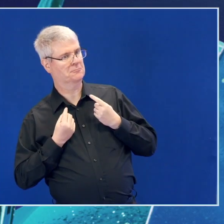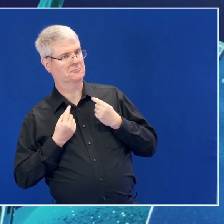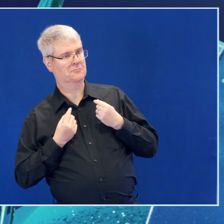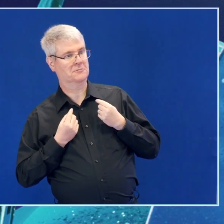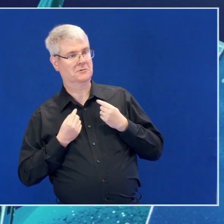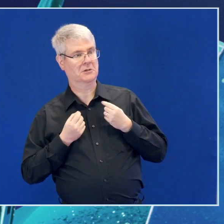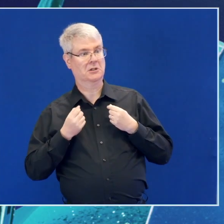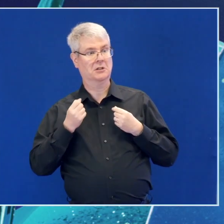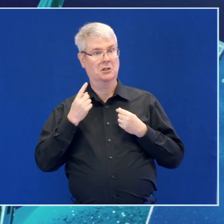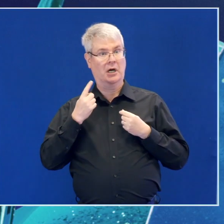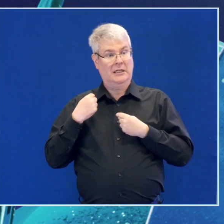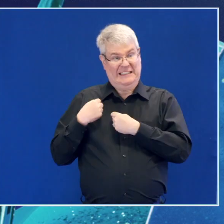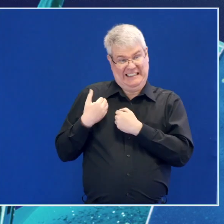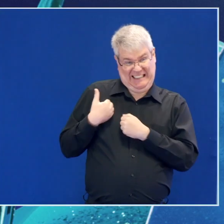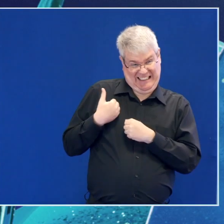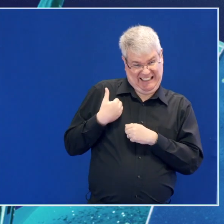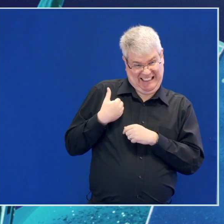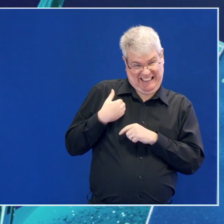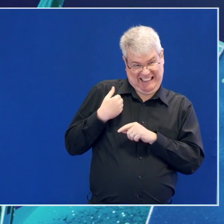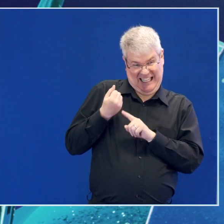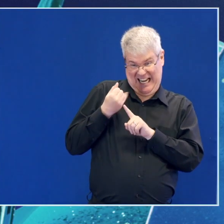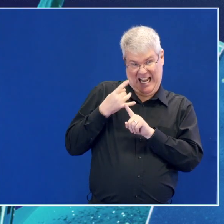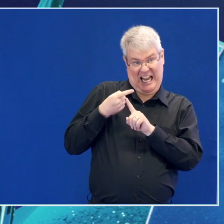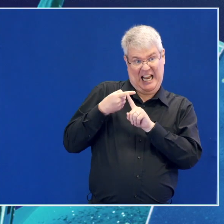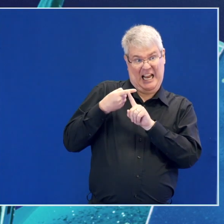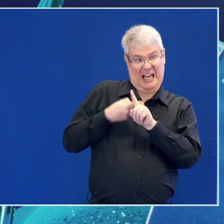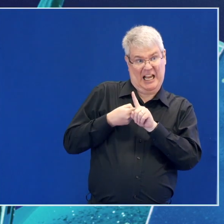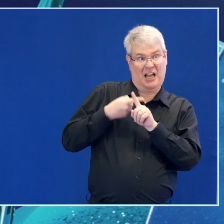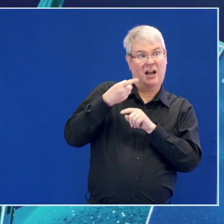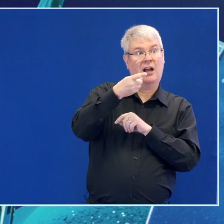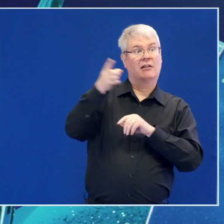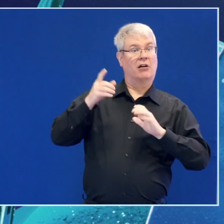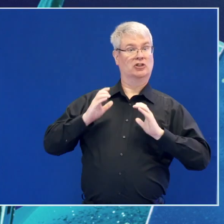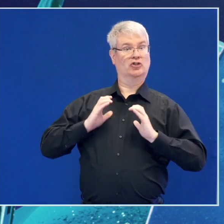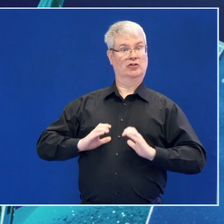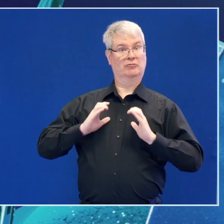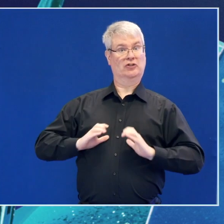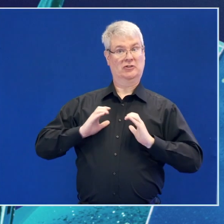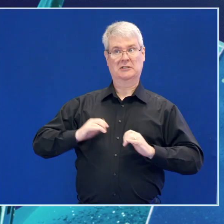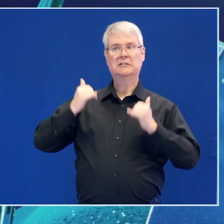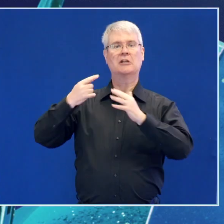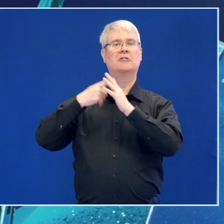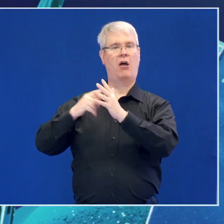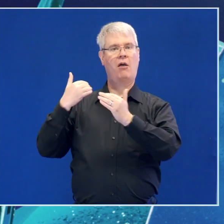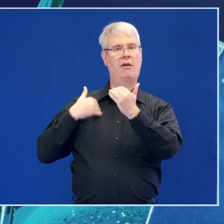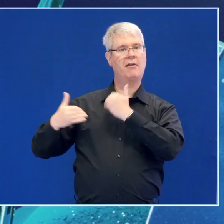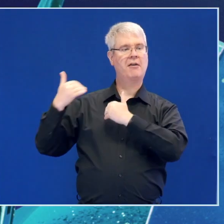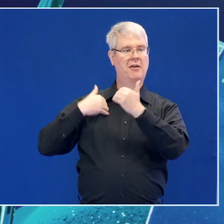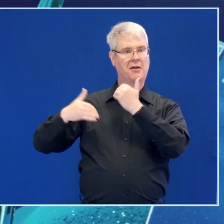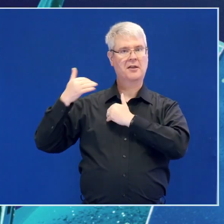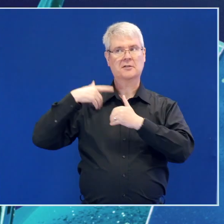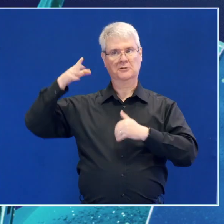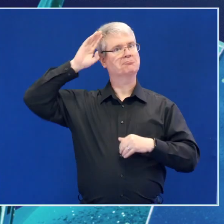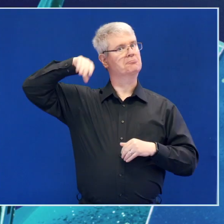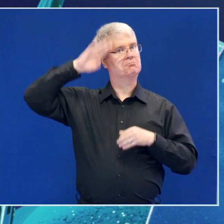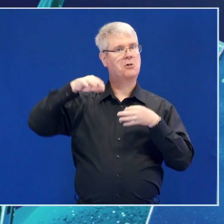that we're seeing our clients are more educated on this topic and then coming to us to implement that expertise.